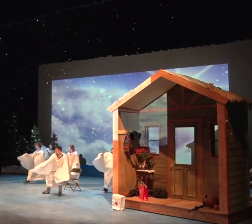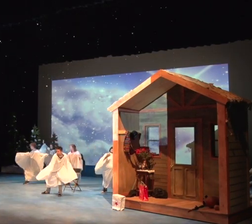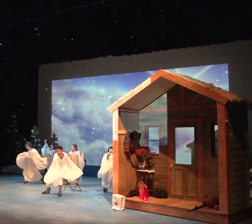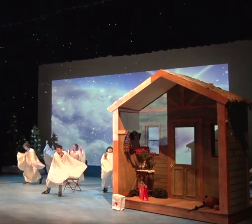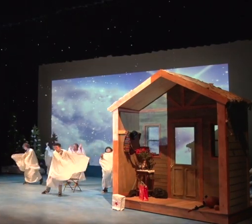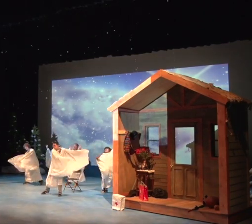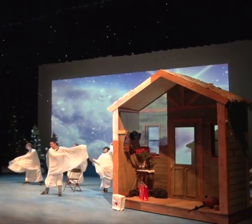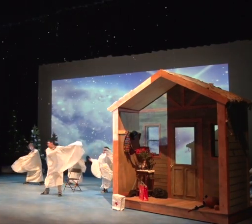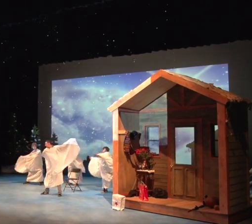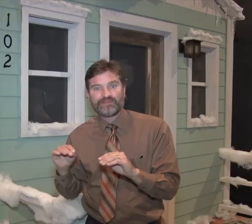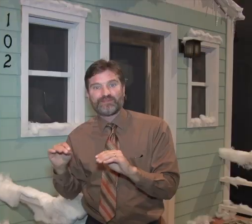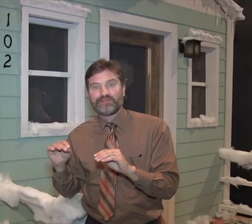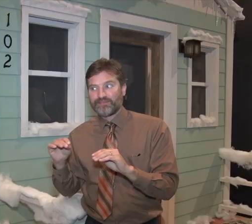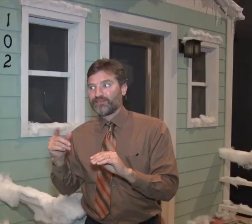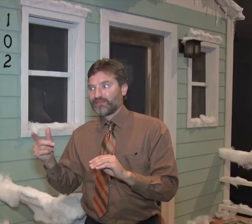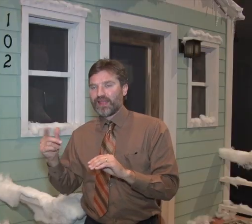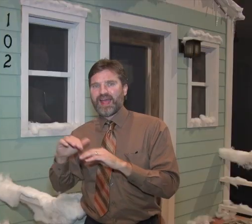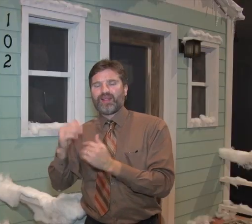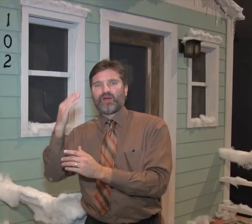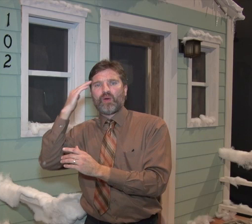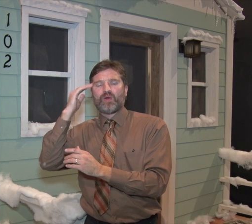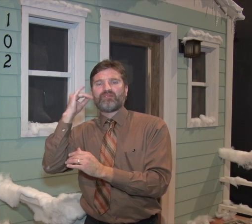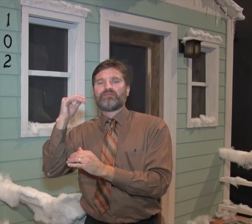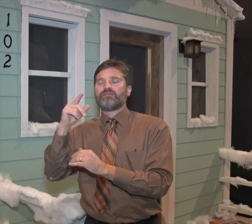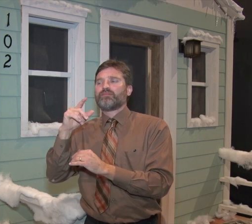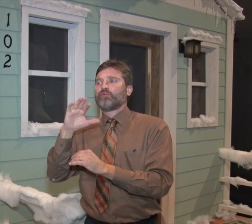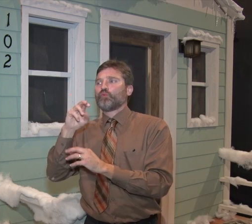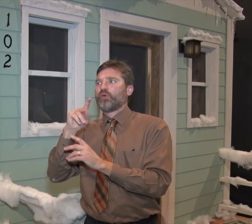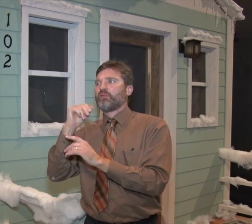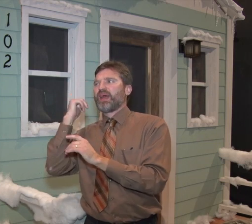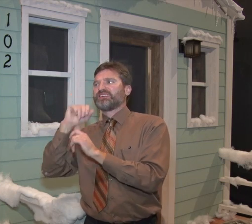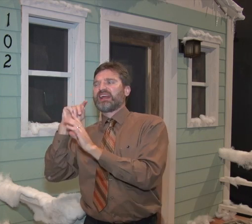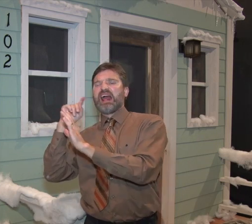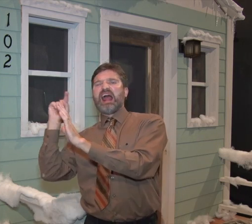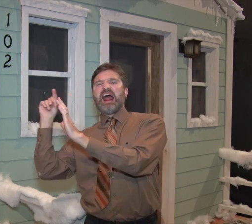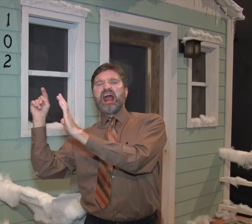How does the snow happen when its supposed to happen? How does the set move when supposed to move?